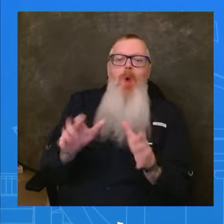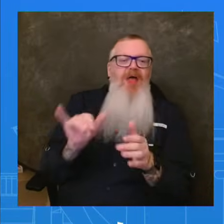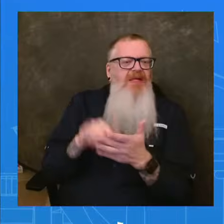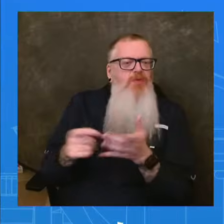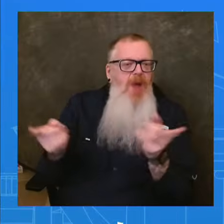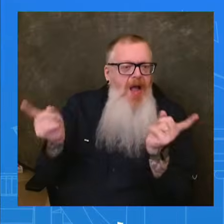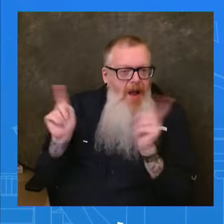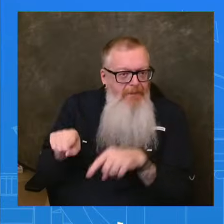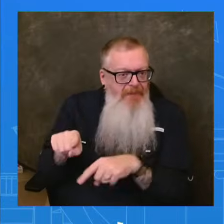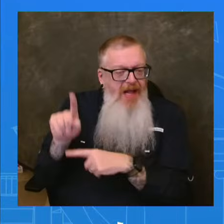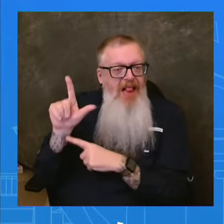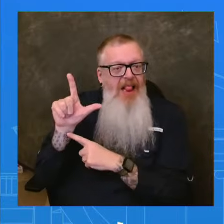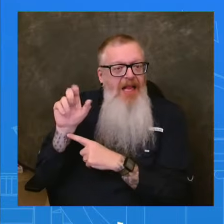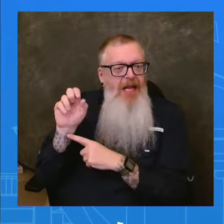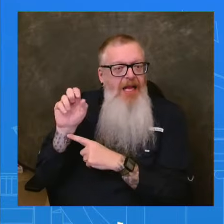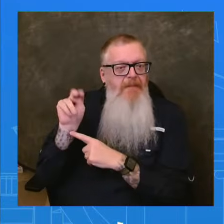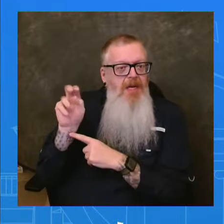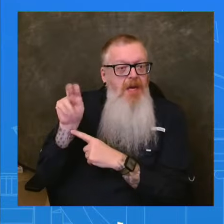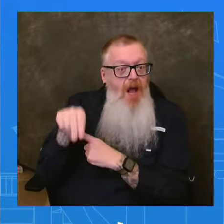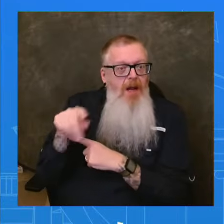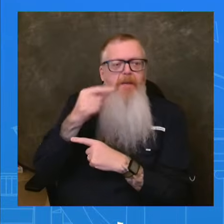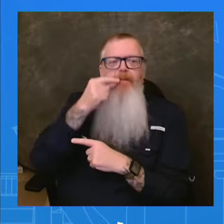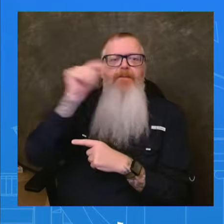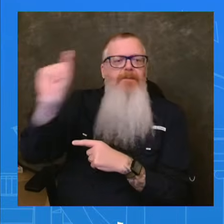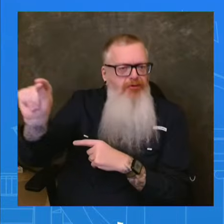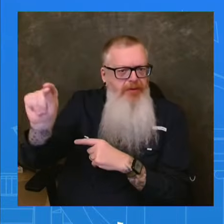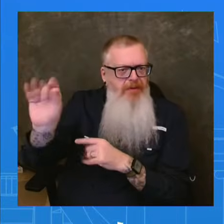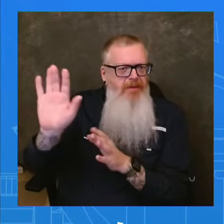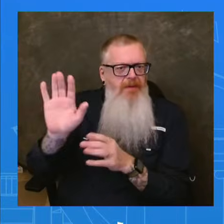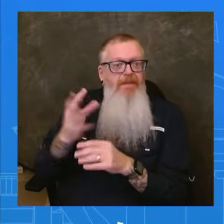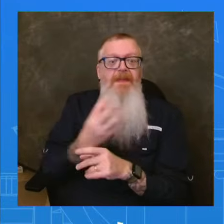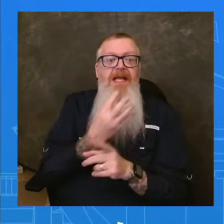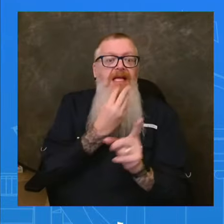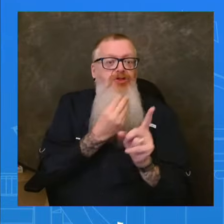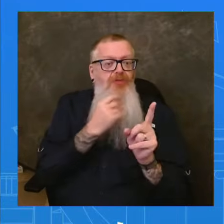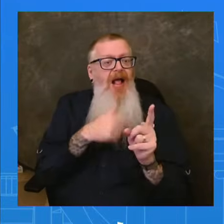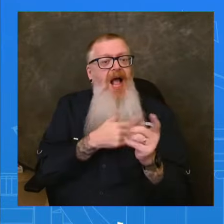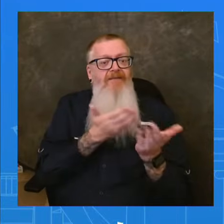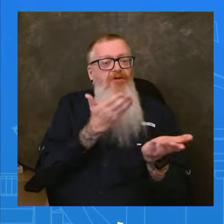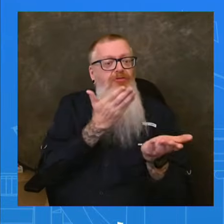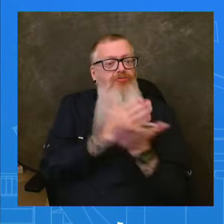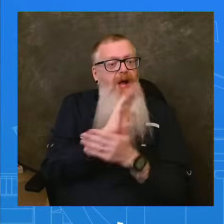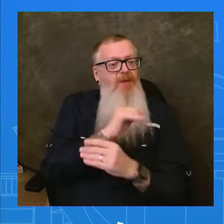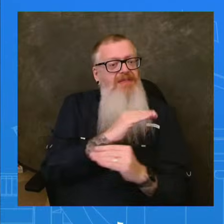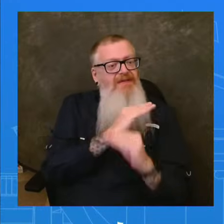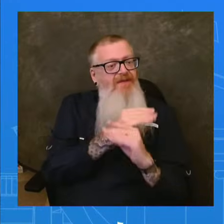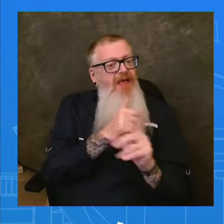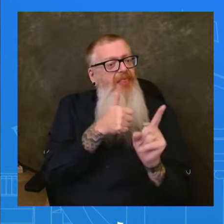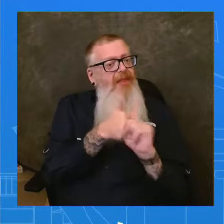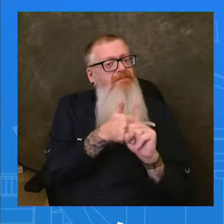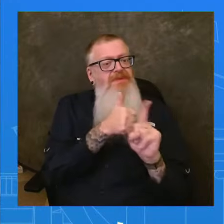And as we've said, Israel does have the right to defend itself and, you know, to go after their --